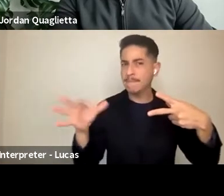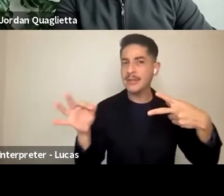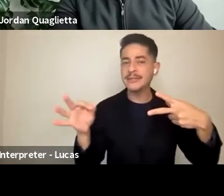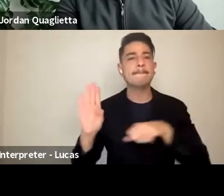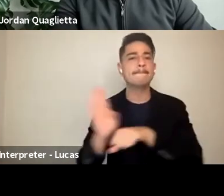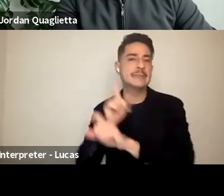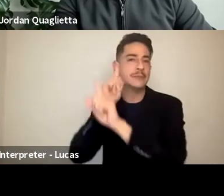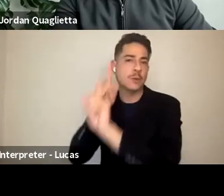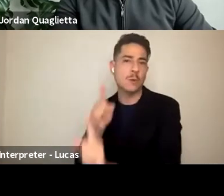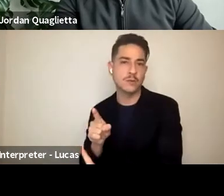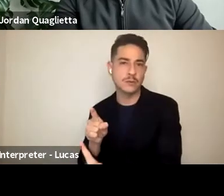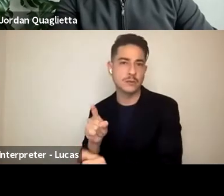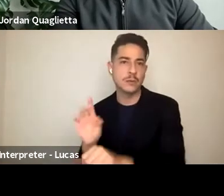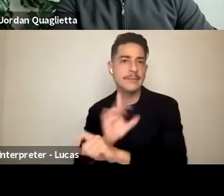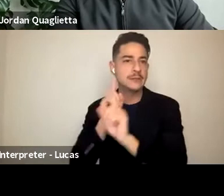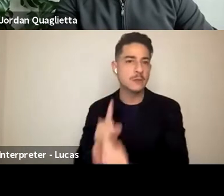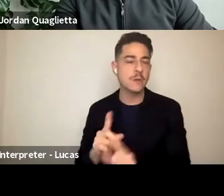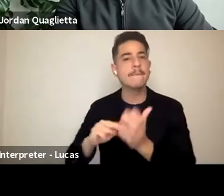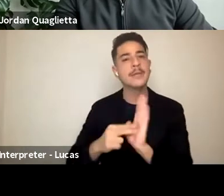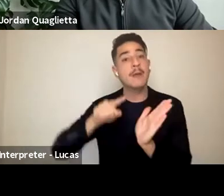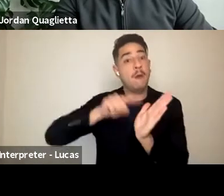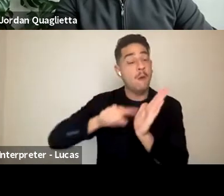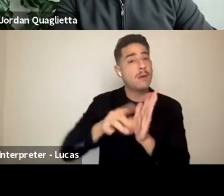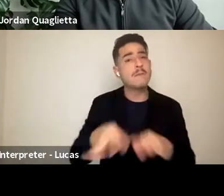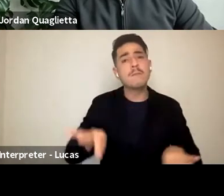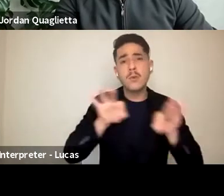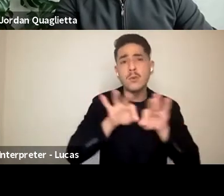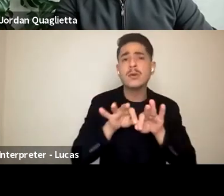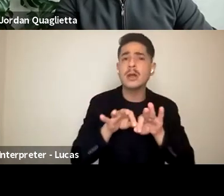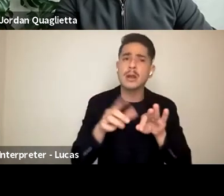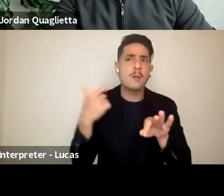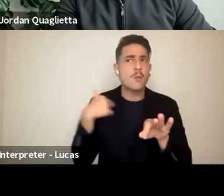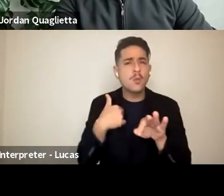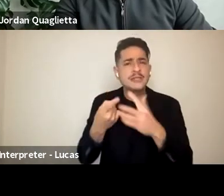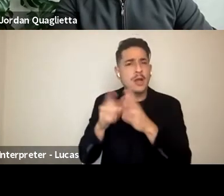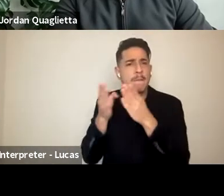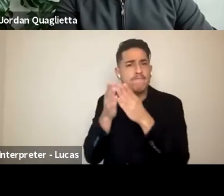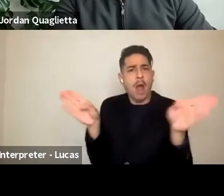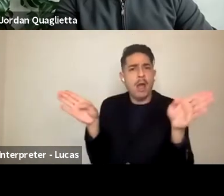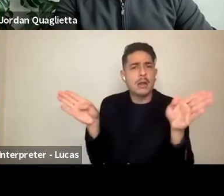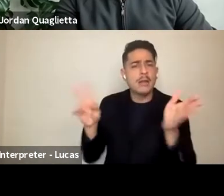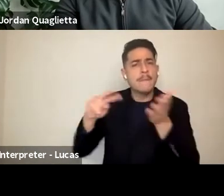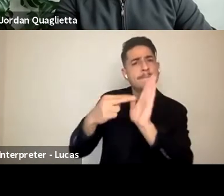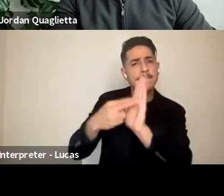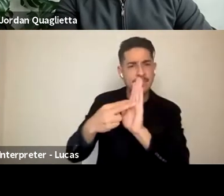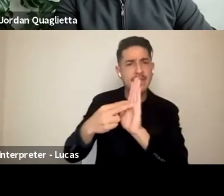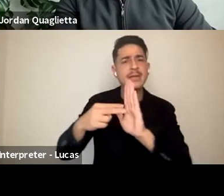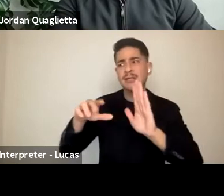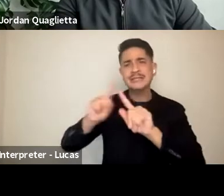And I think from an audit standpoint, it's most useful to go broad to look at all of those different properties to find.